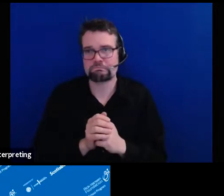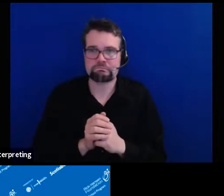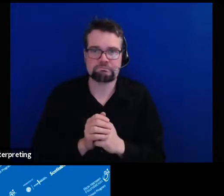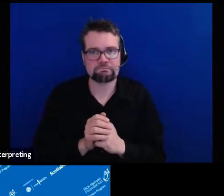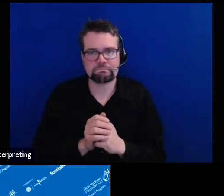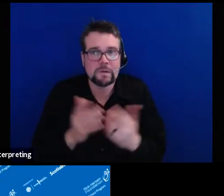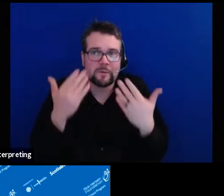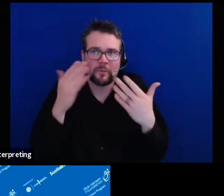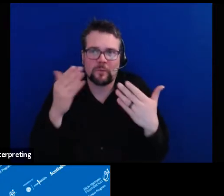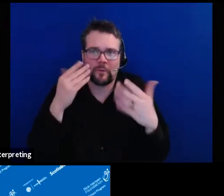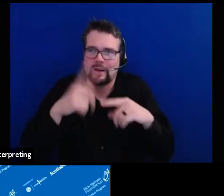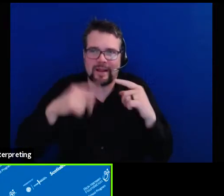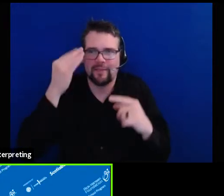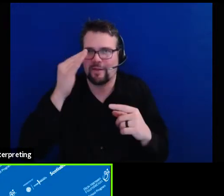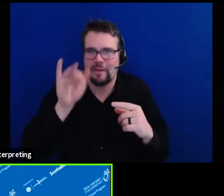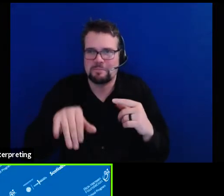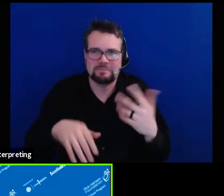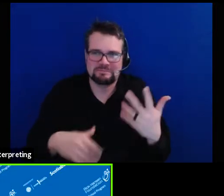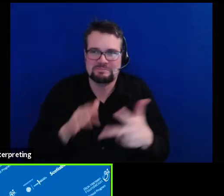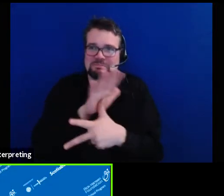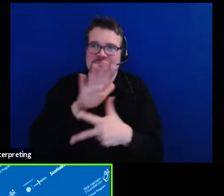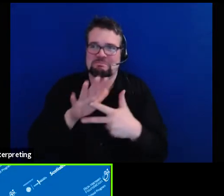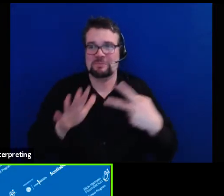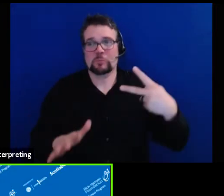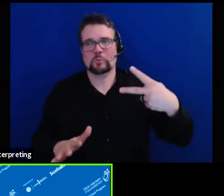ANYWAYS -- >> TWO PRETTY POWERFUL ONES.